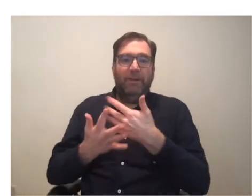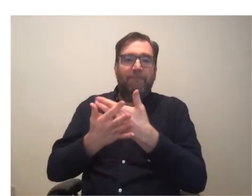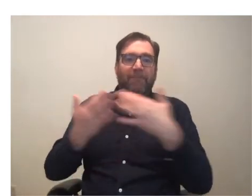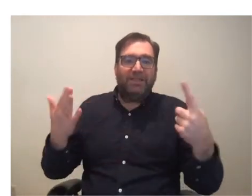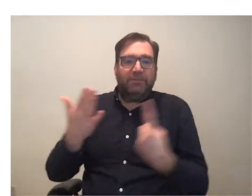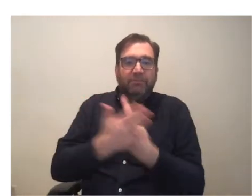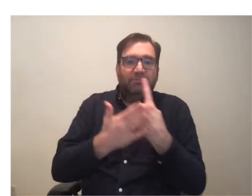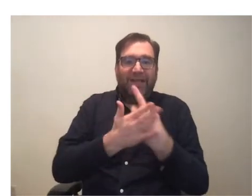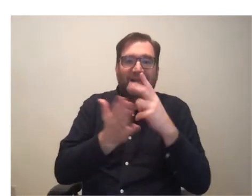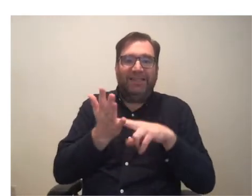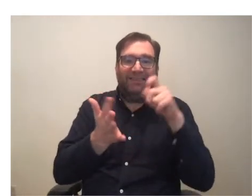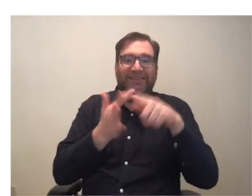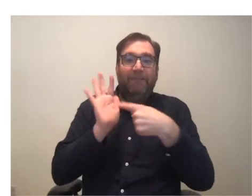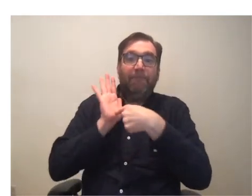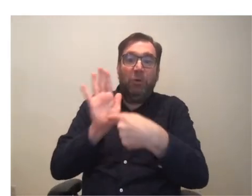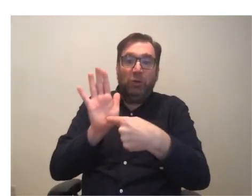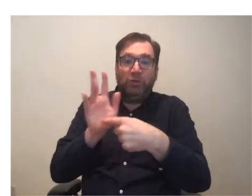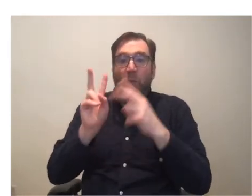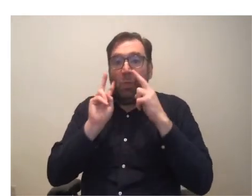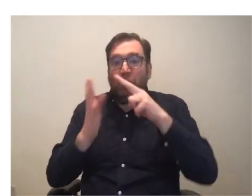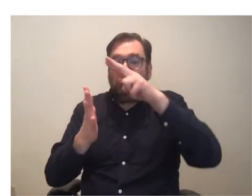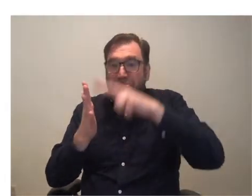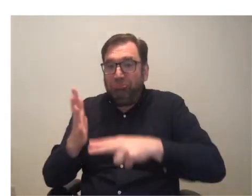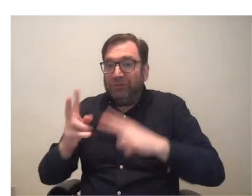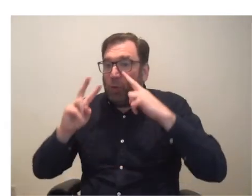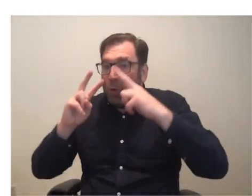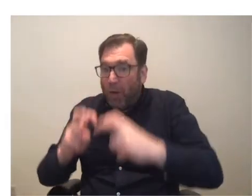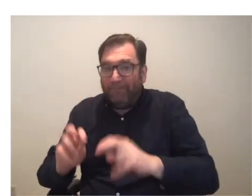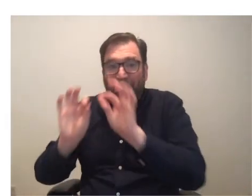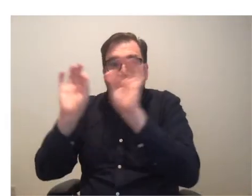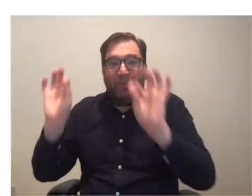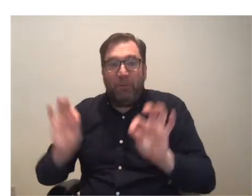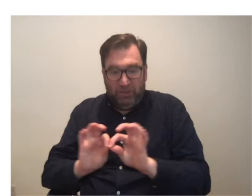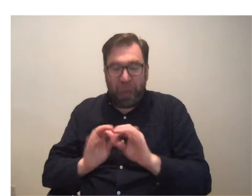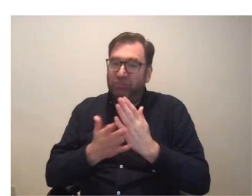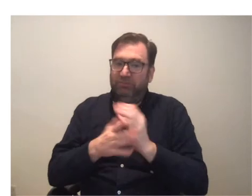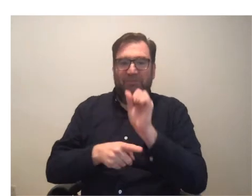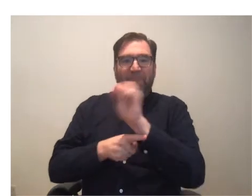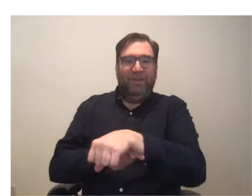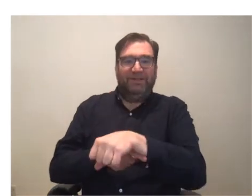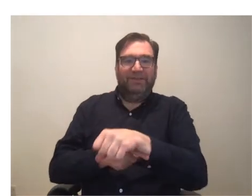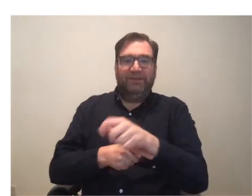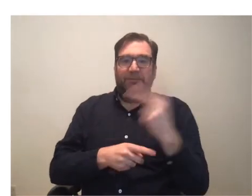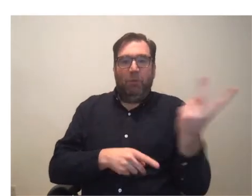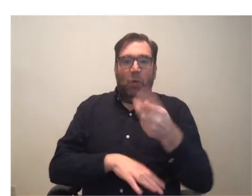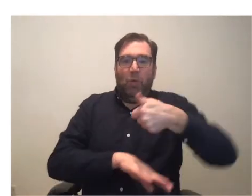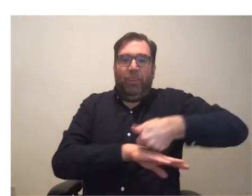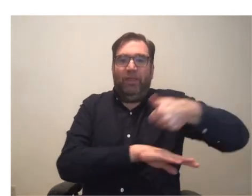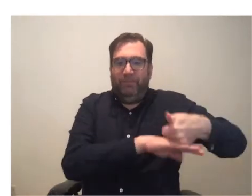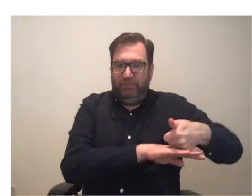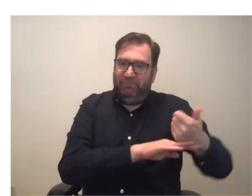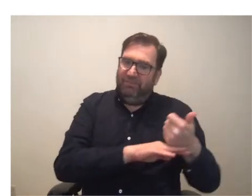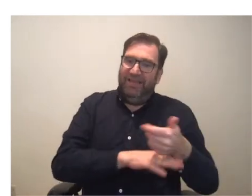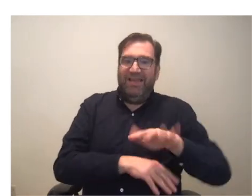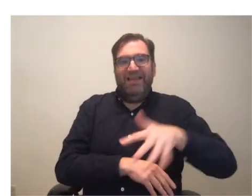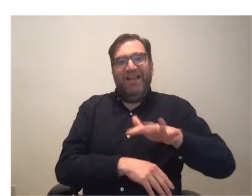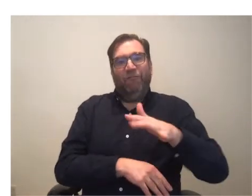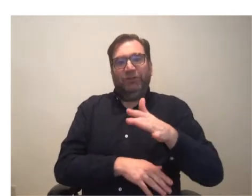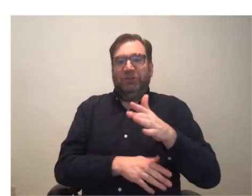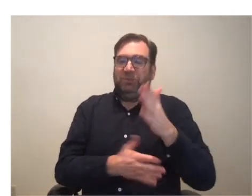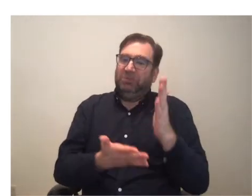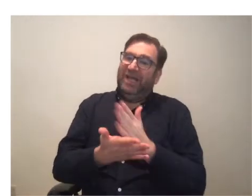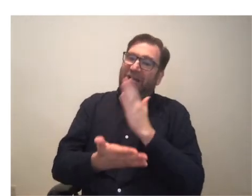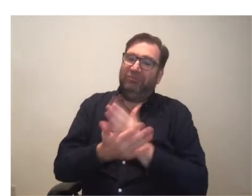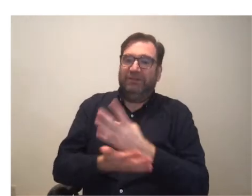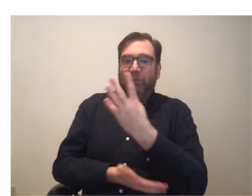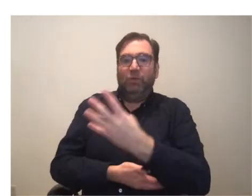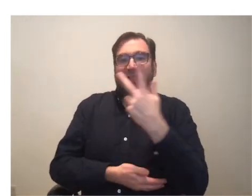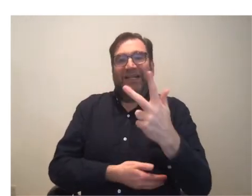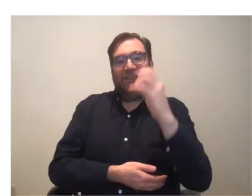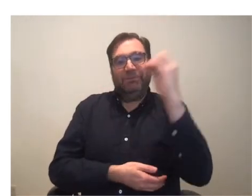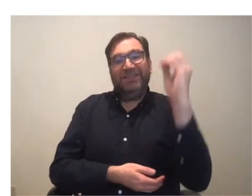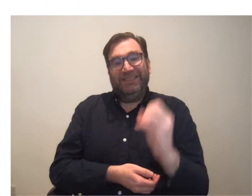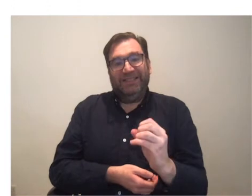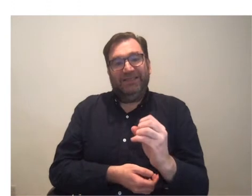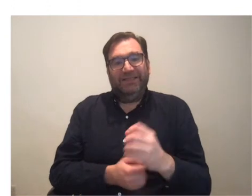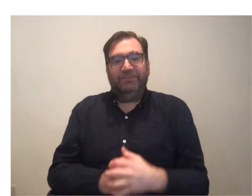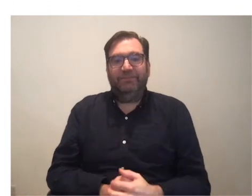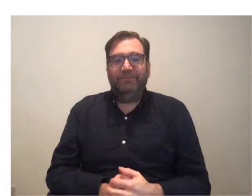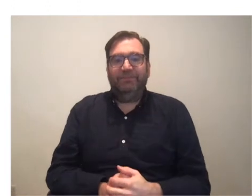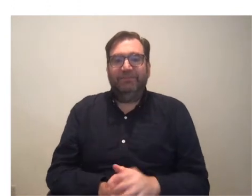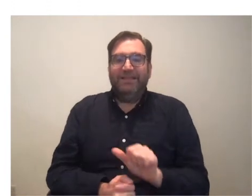Our multiple-instance NCE model with the Watch-Read-Lookup framework surpasses both baselines with a mean average precision of 48%.